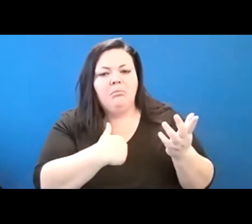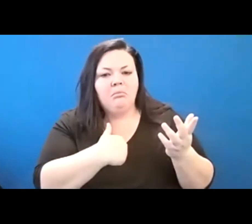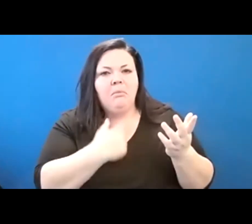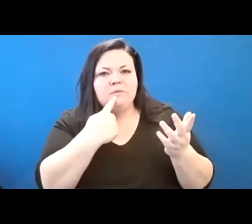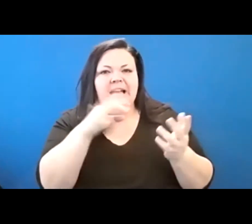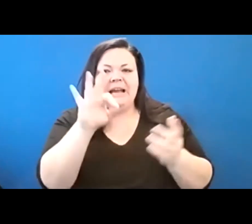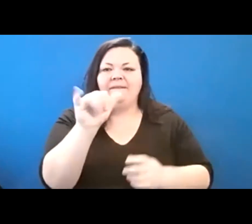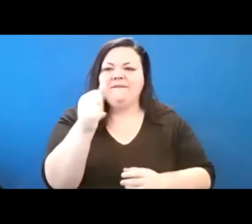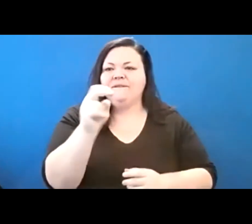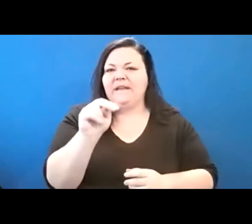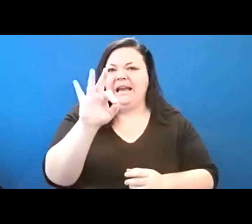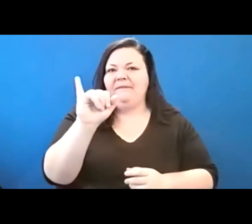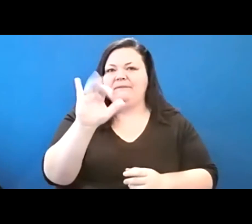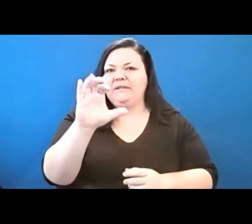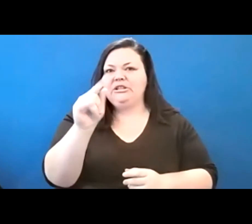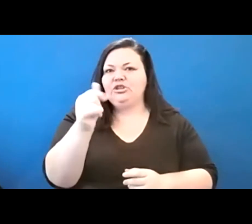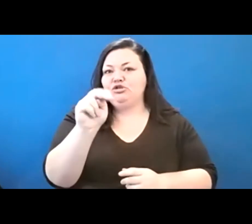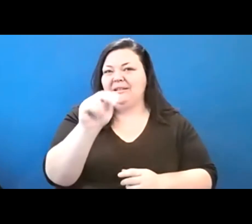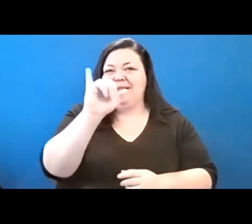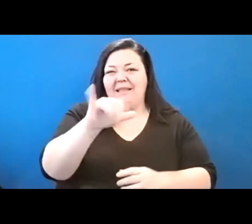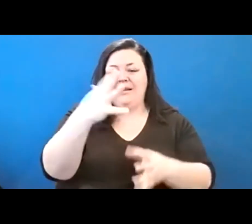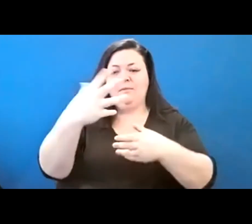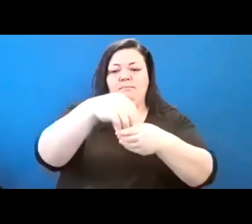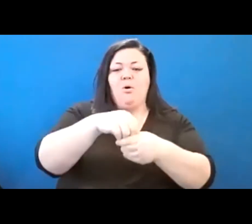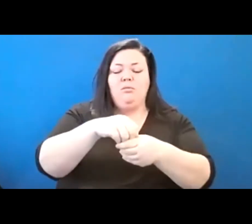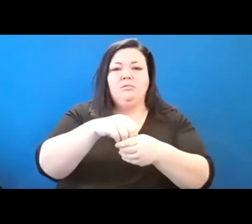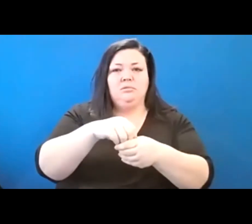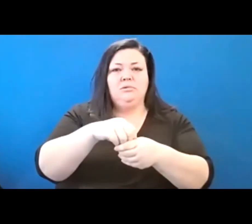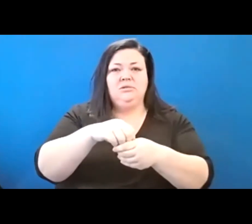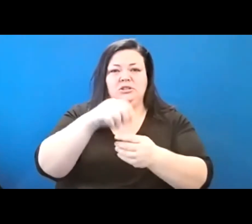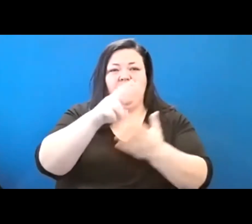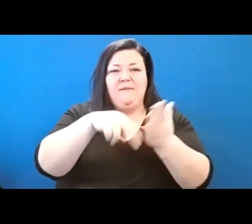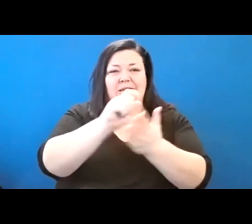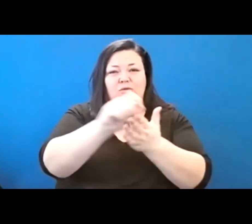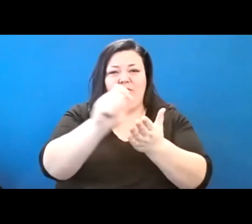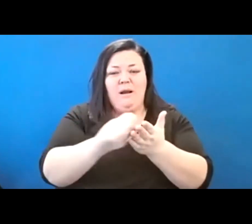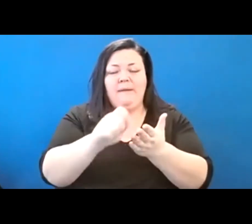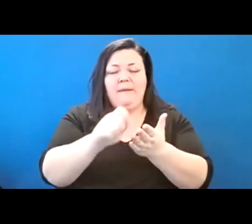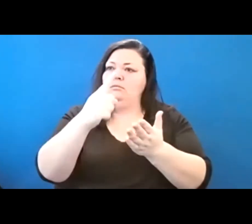has been a part of literary writing for a very long time i would argue milton